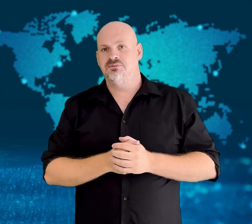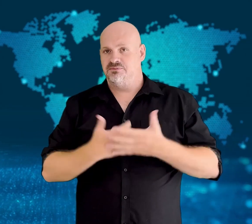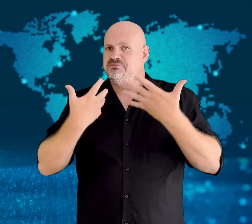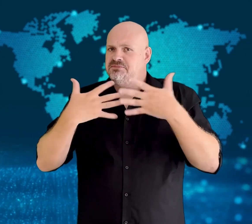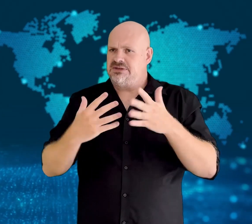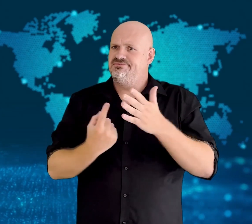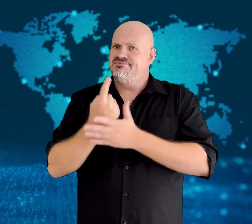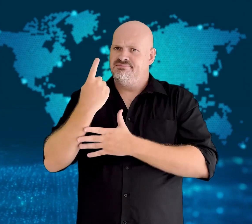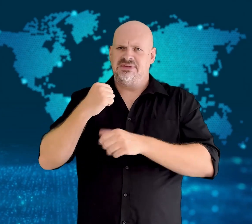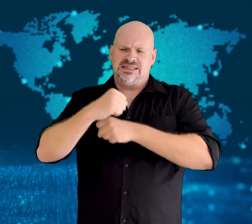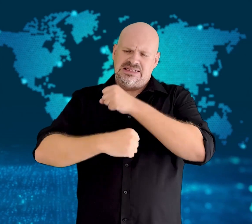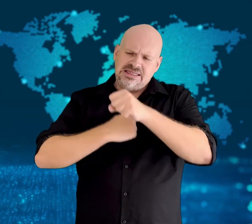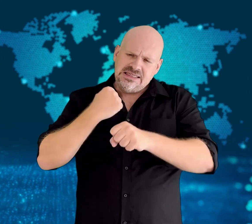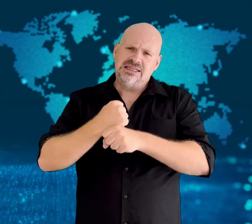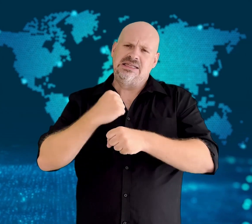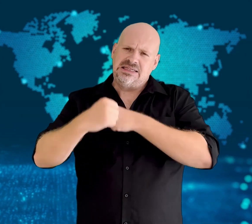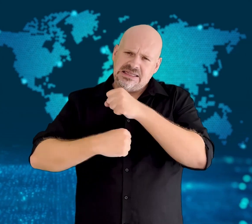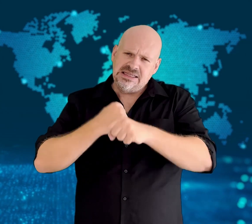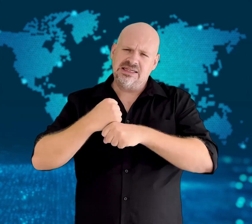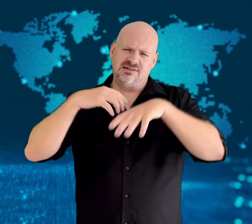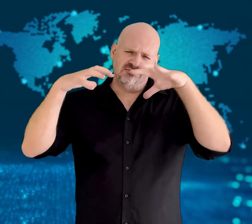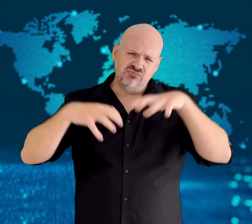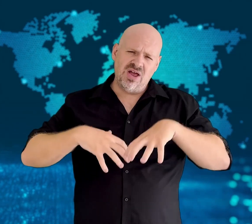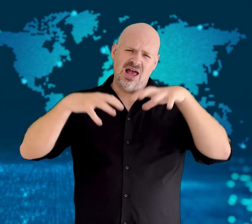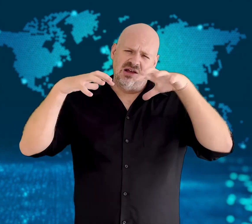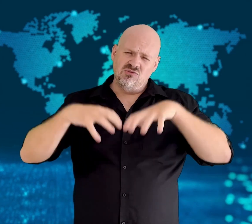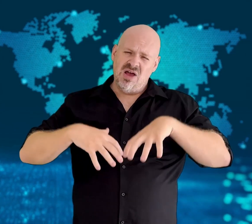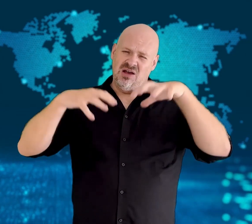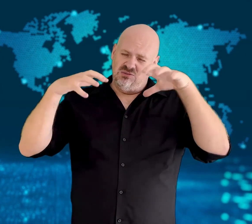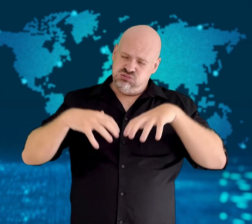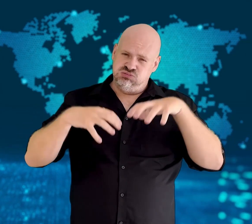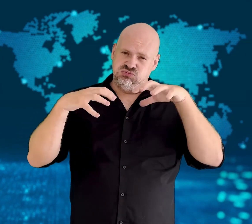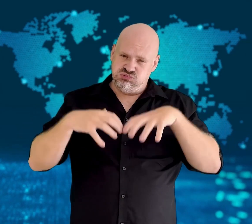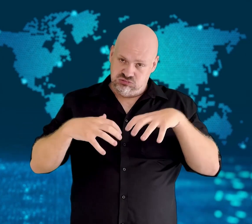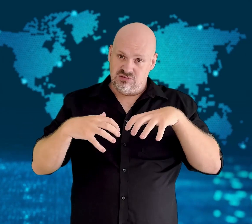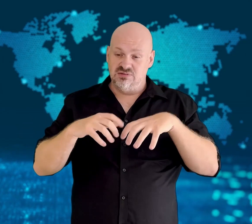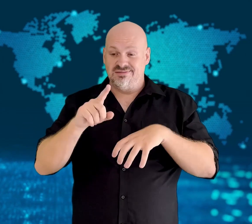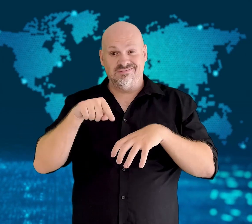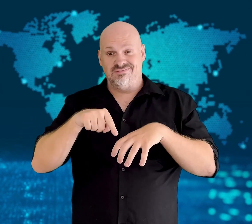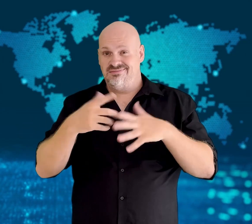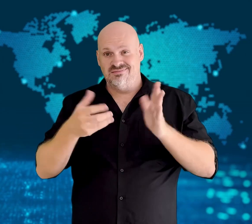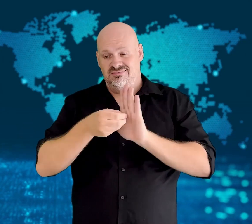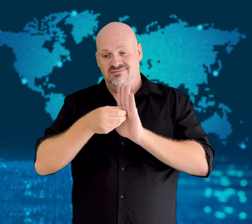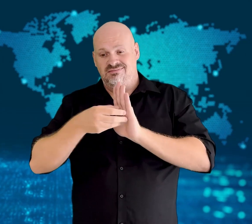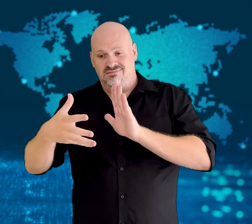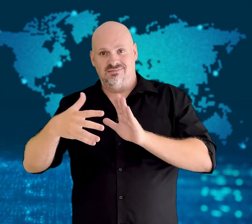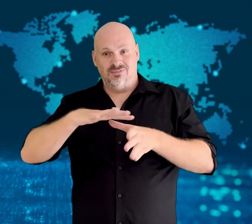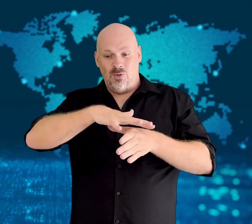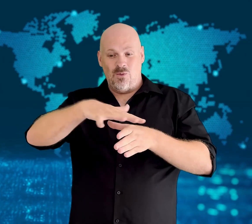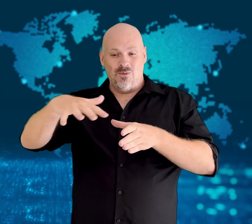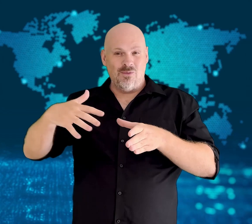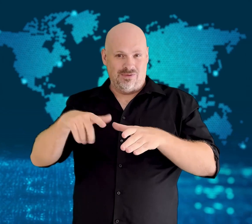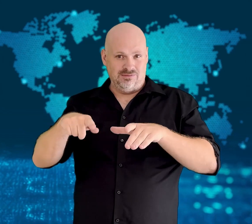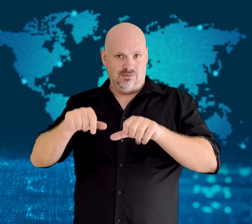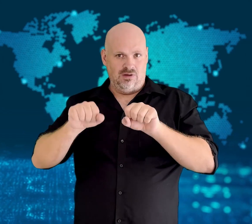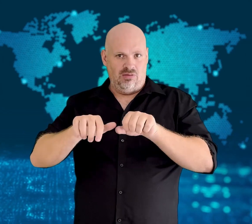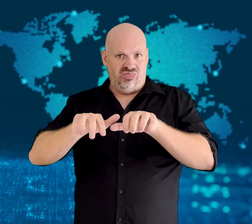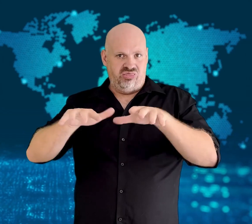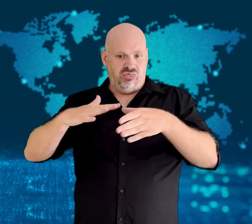There have also been years of heavy rain, which can cause